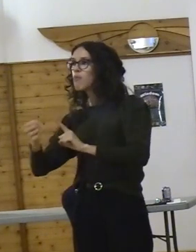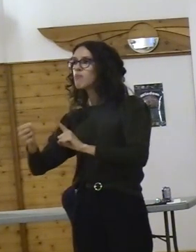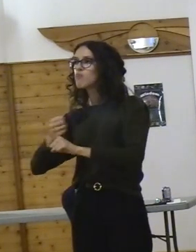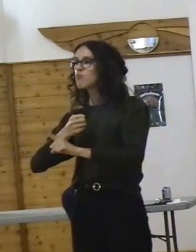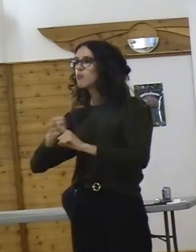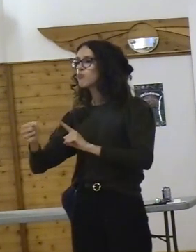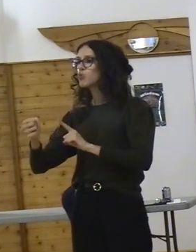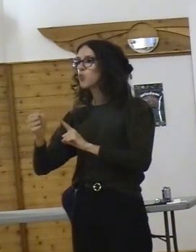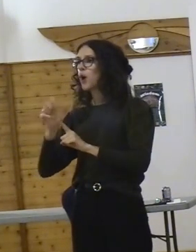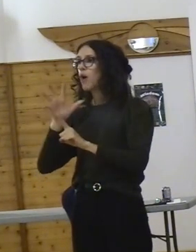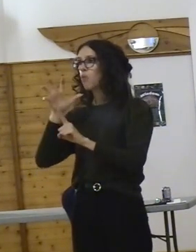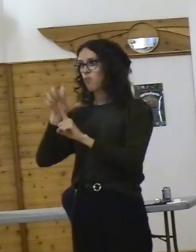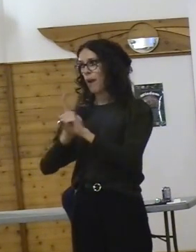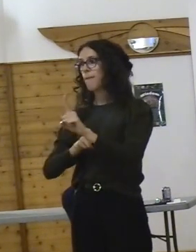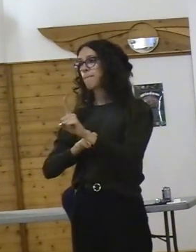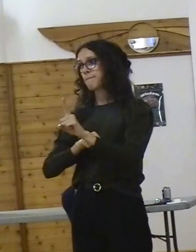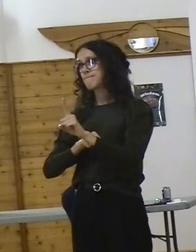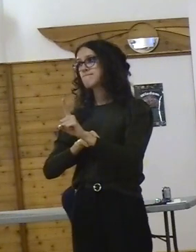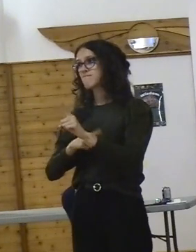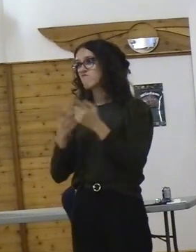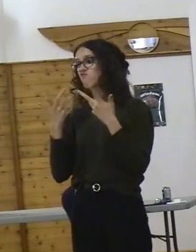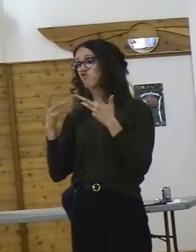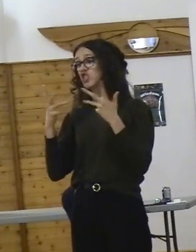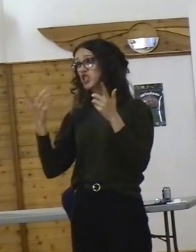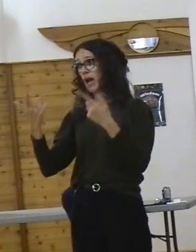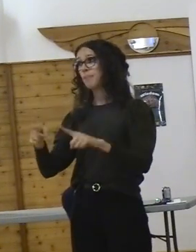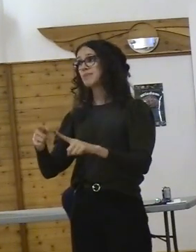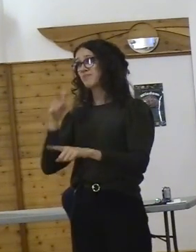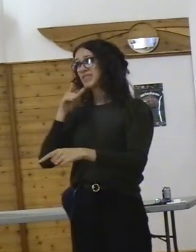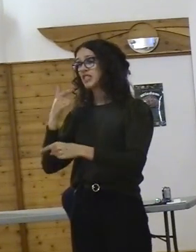And they considered her froze to death.